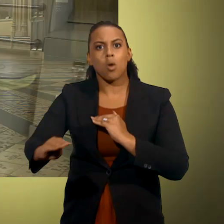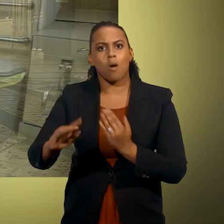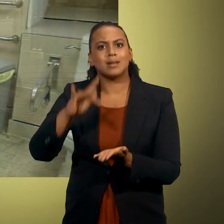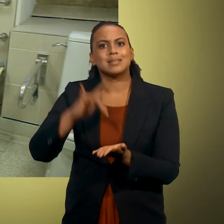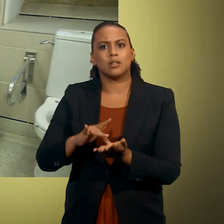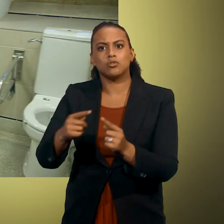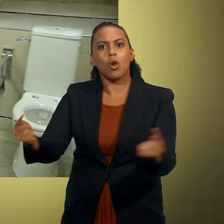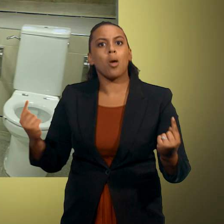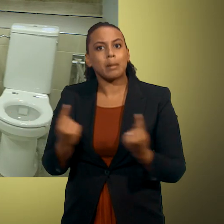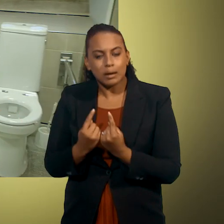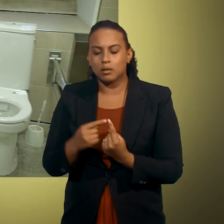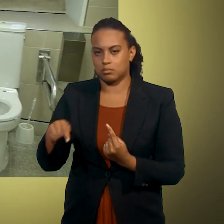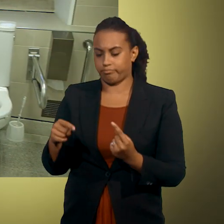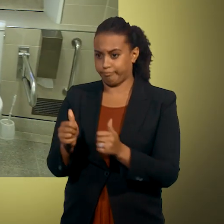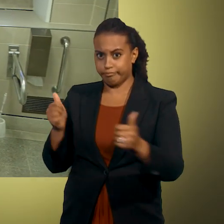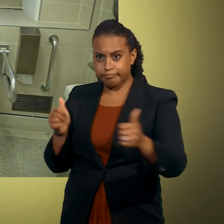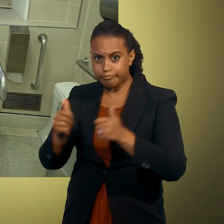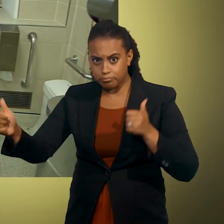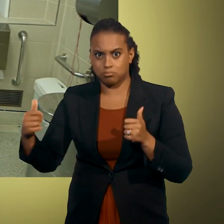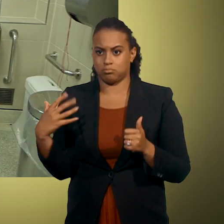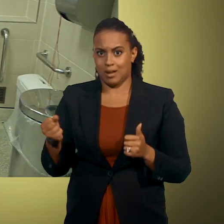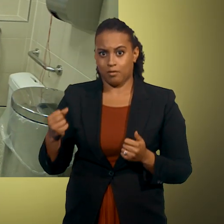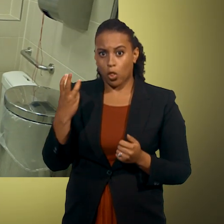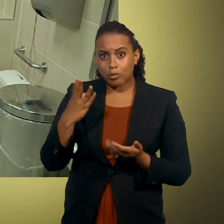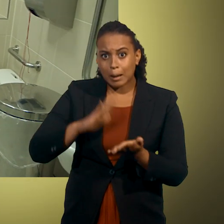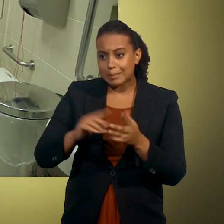The room has a large turning circle. It's 3 metres square.